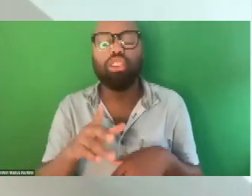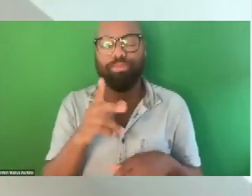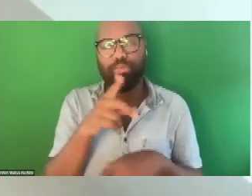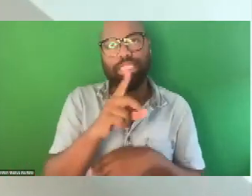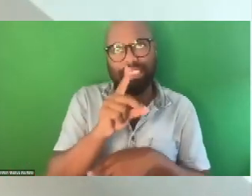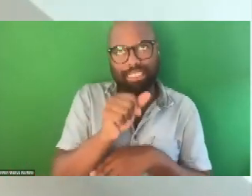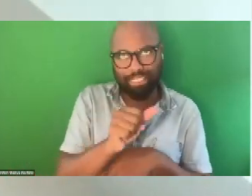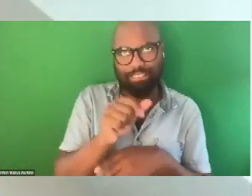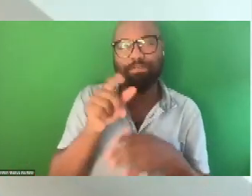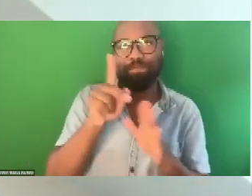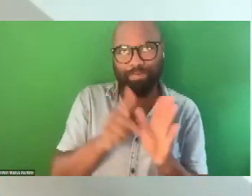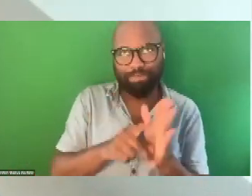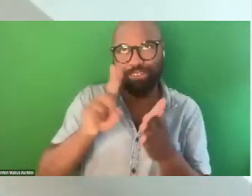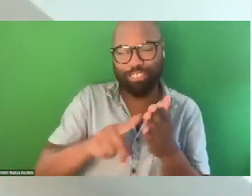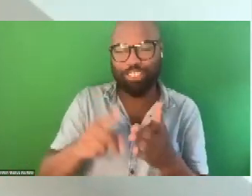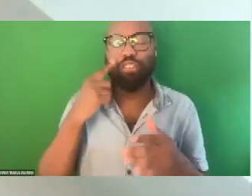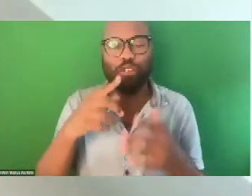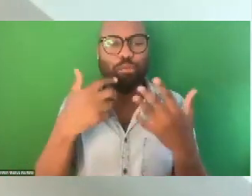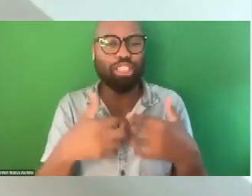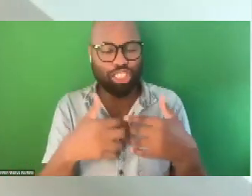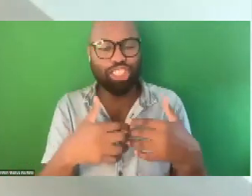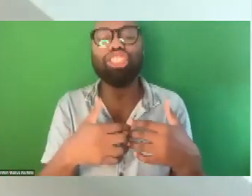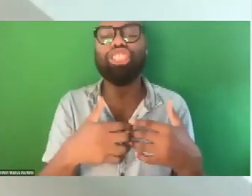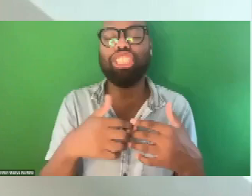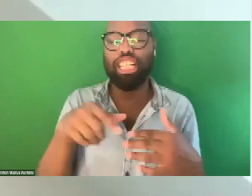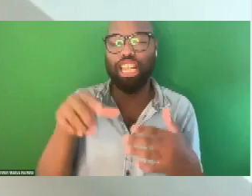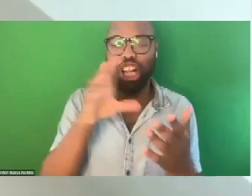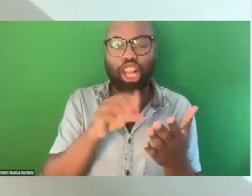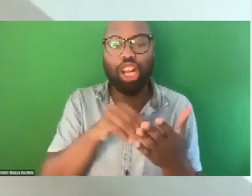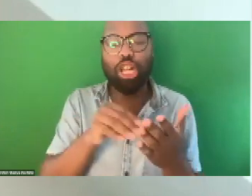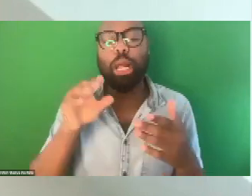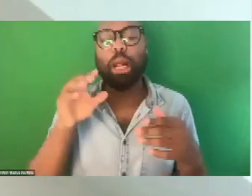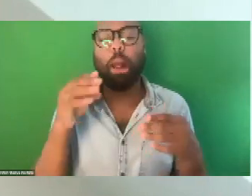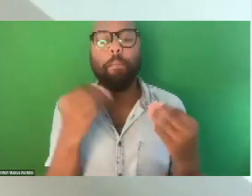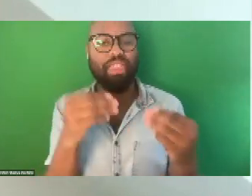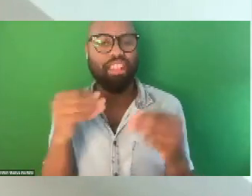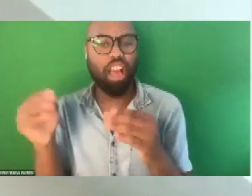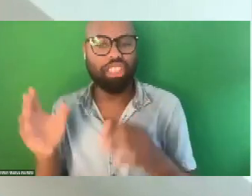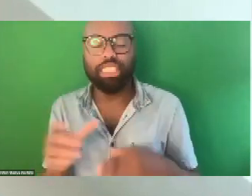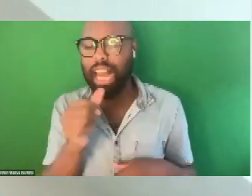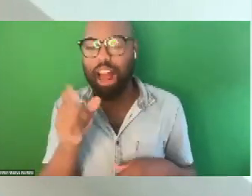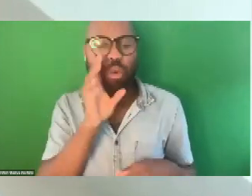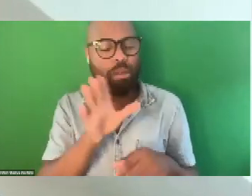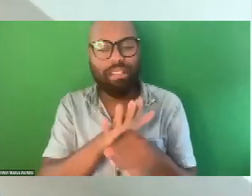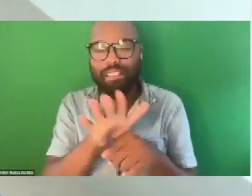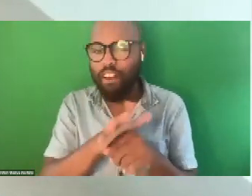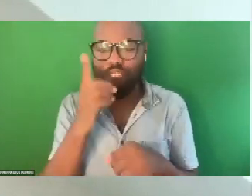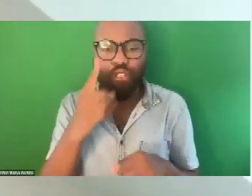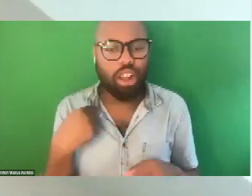Because it is not going to be enough for us to say this is really concerning,